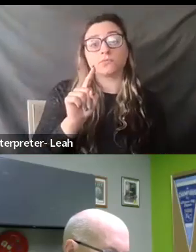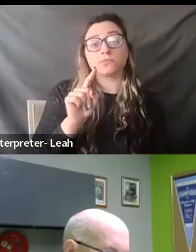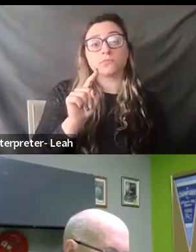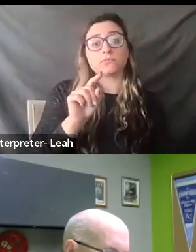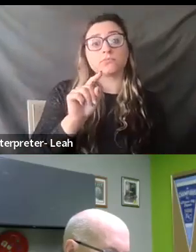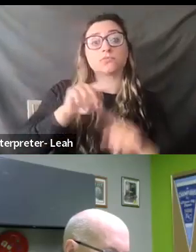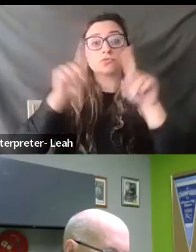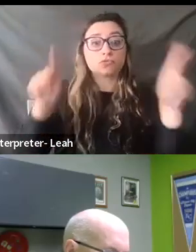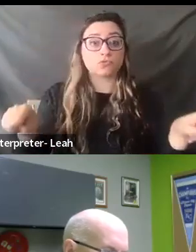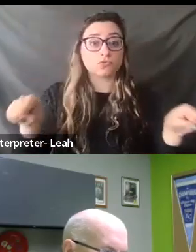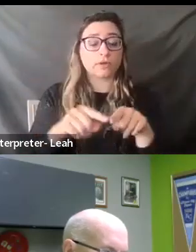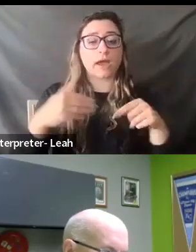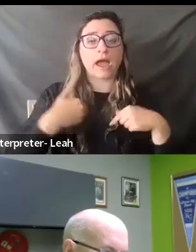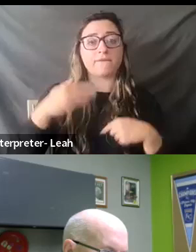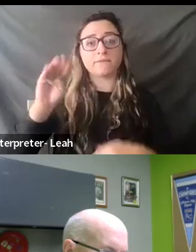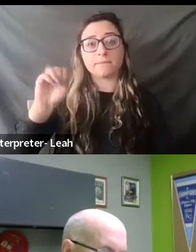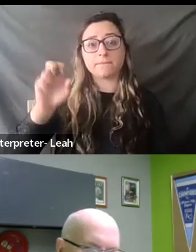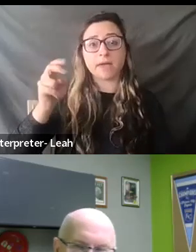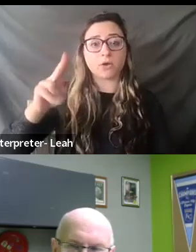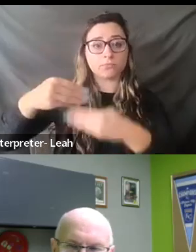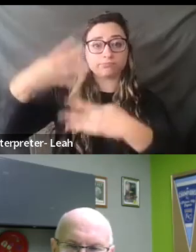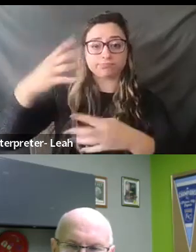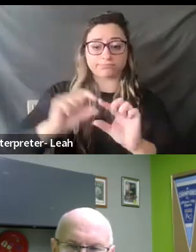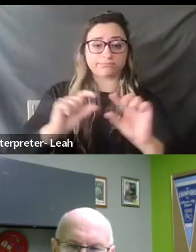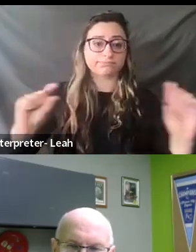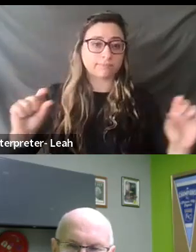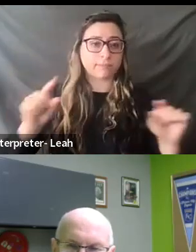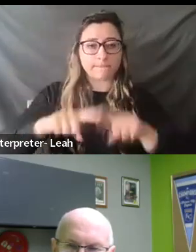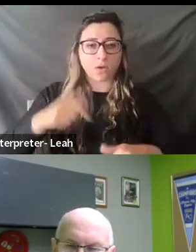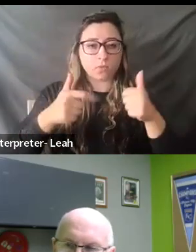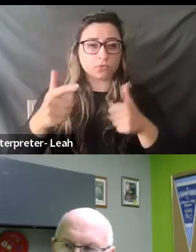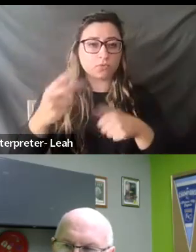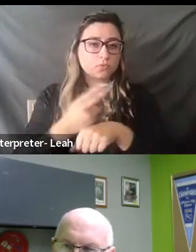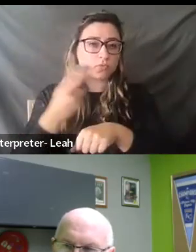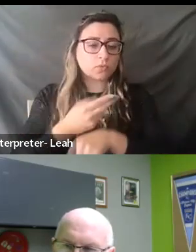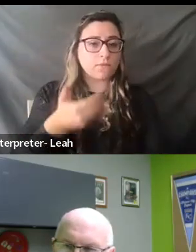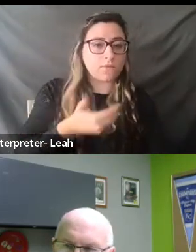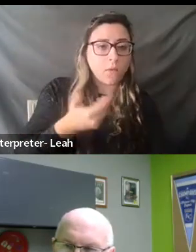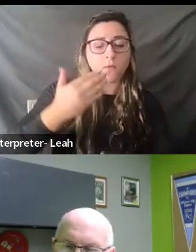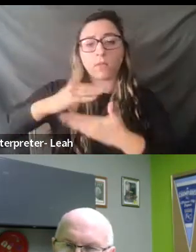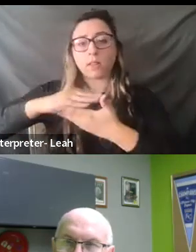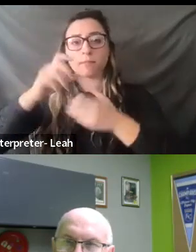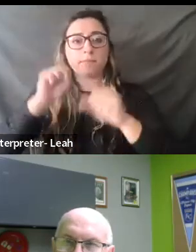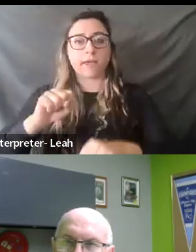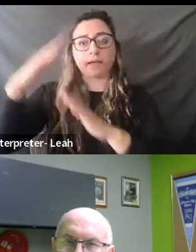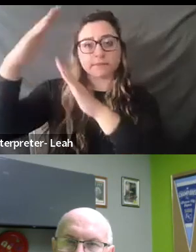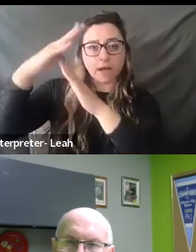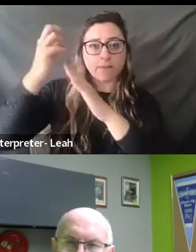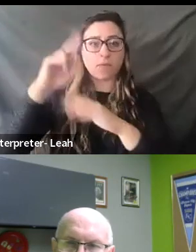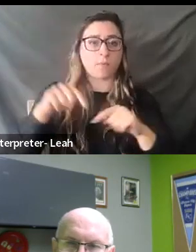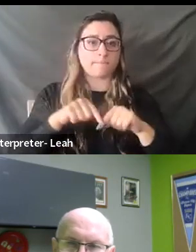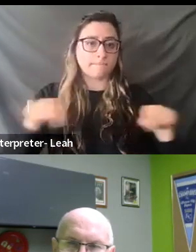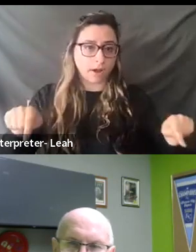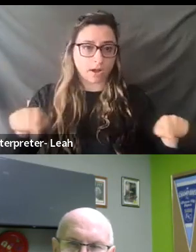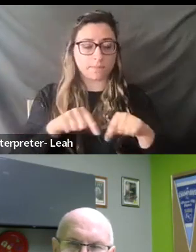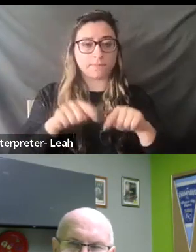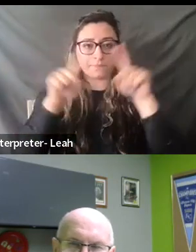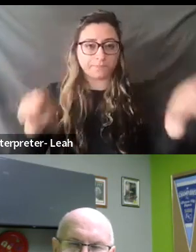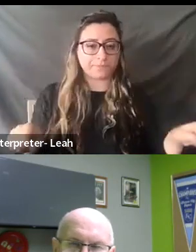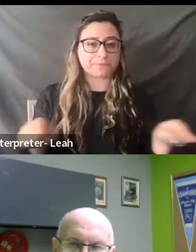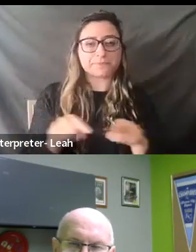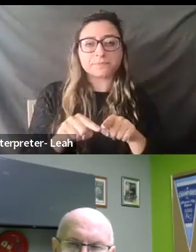I want to mention a few housekeeping items before we get started.